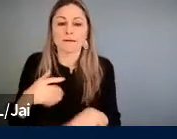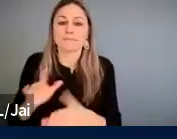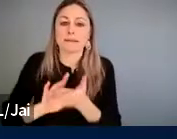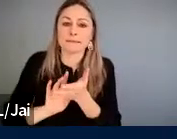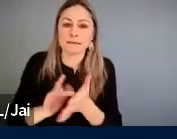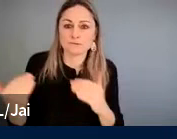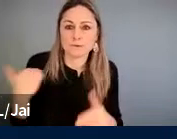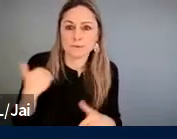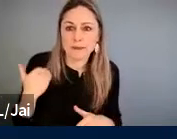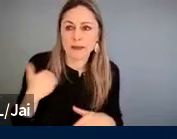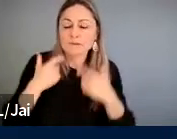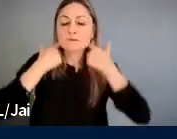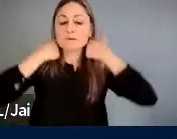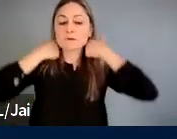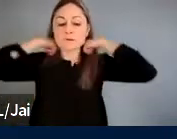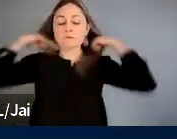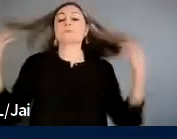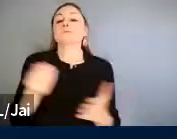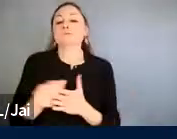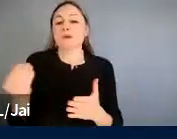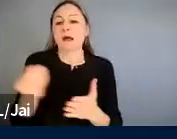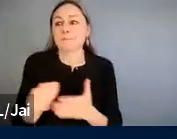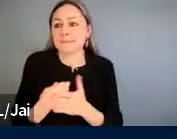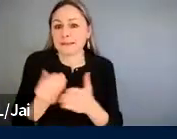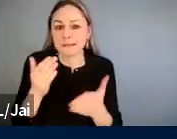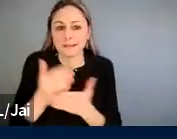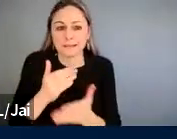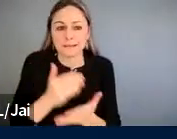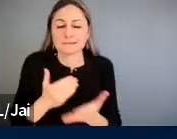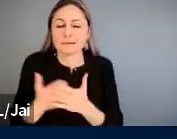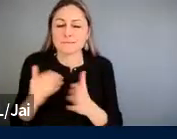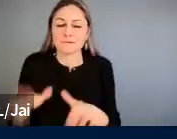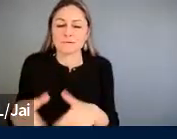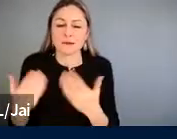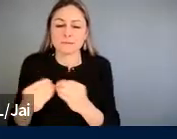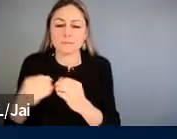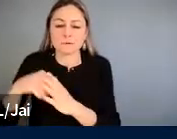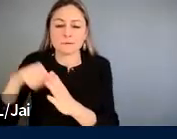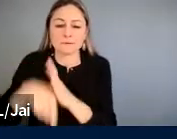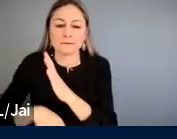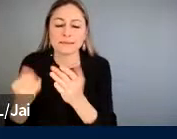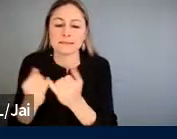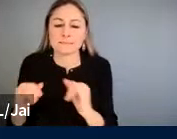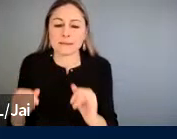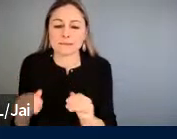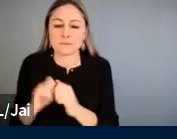lists, providing more independence for people with disabilities. Smart mobility